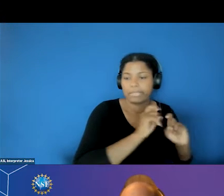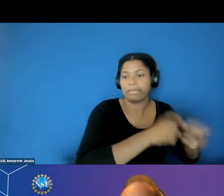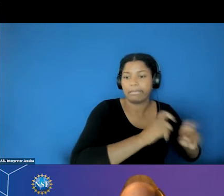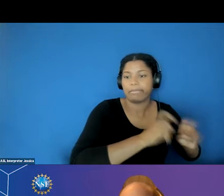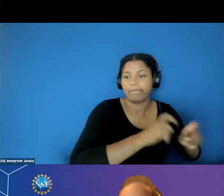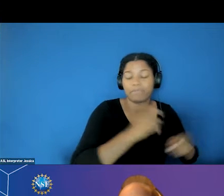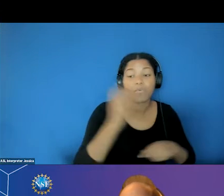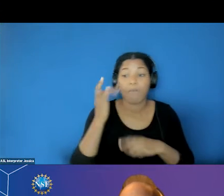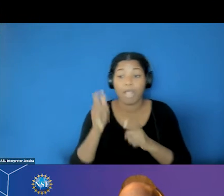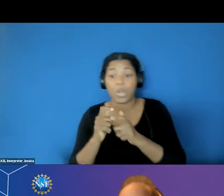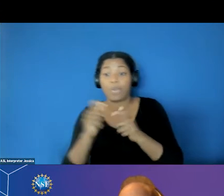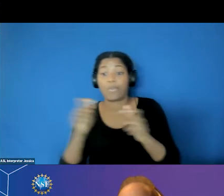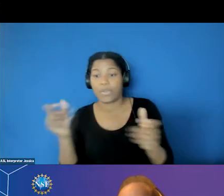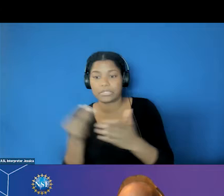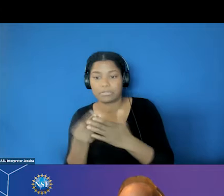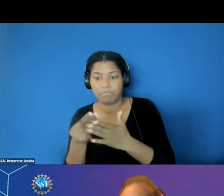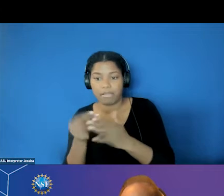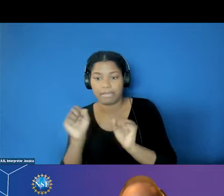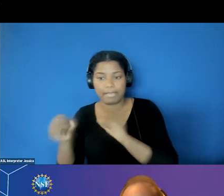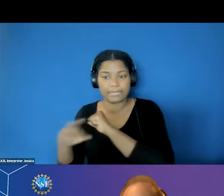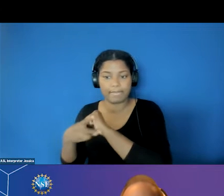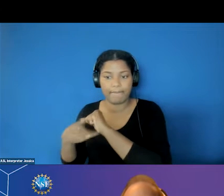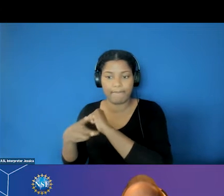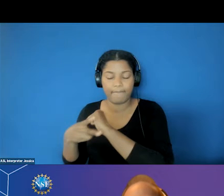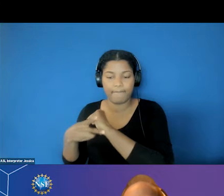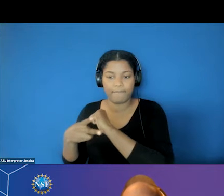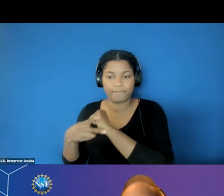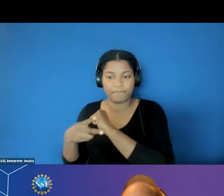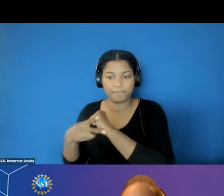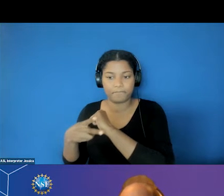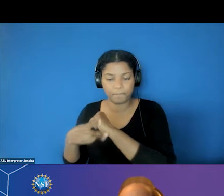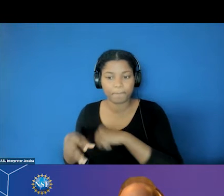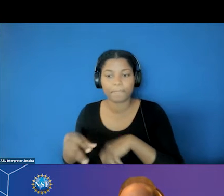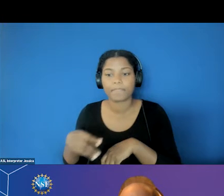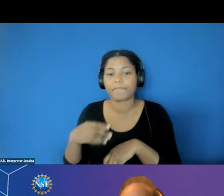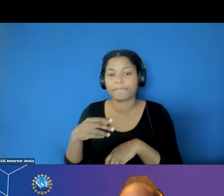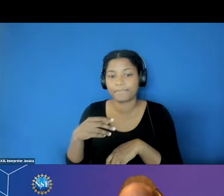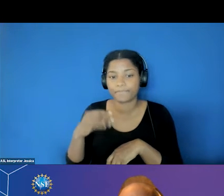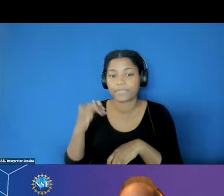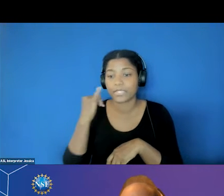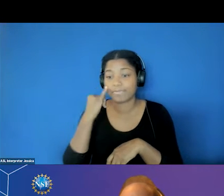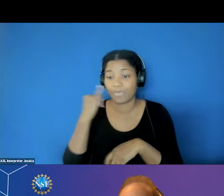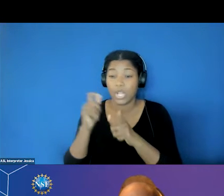that is dedicated exclusively for large awards, so that, meritorious "large" awards,